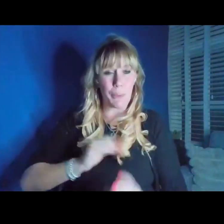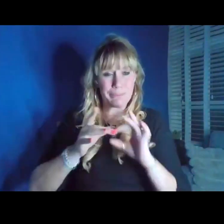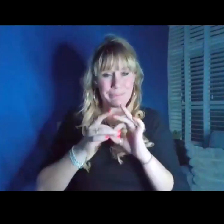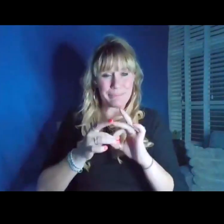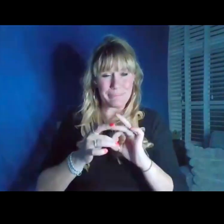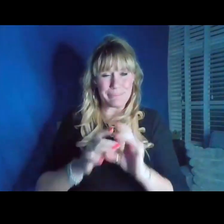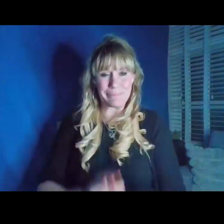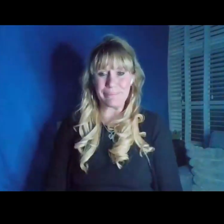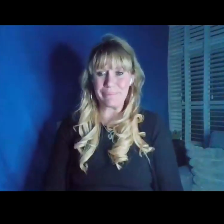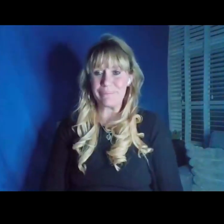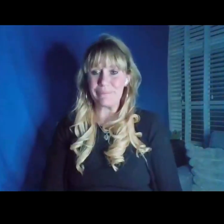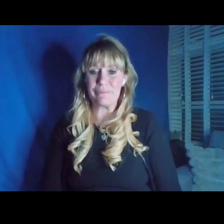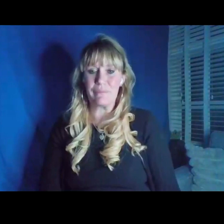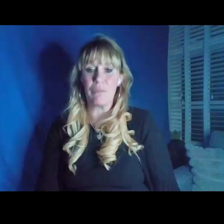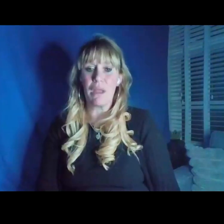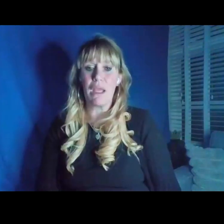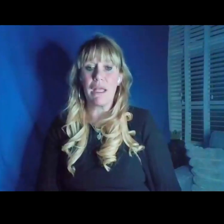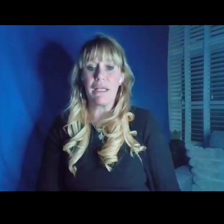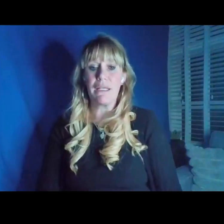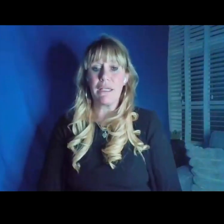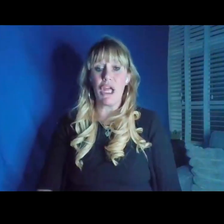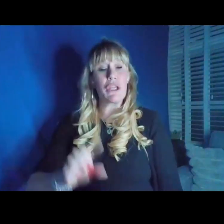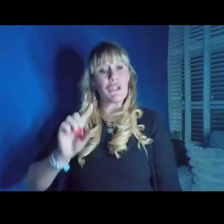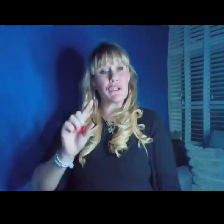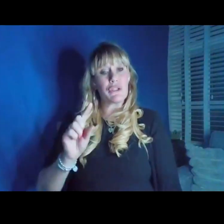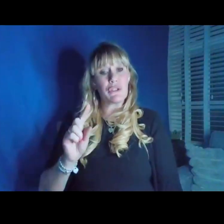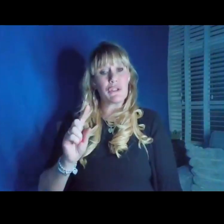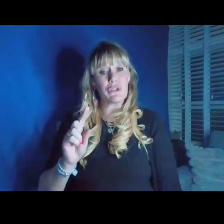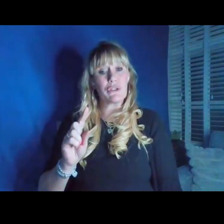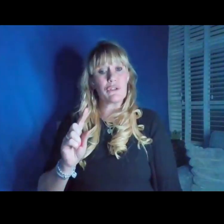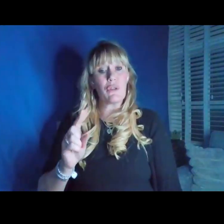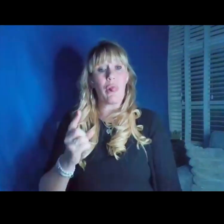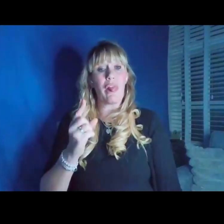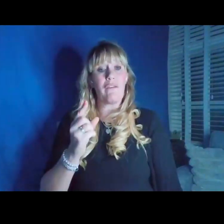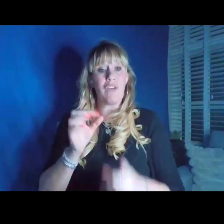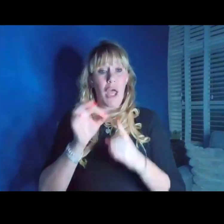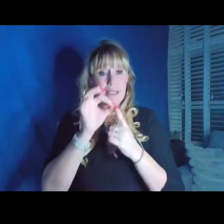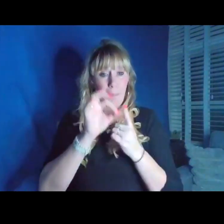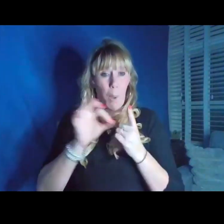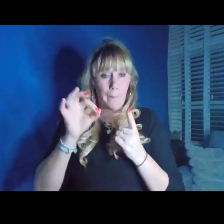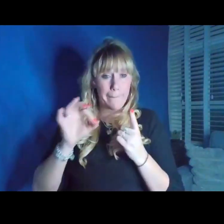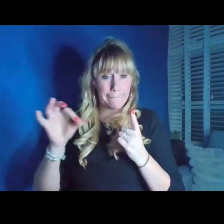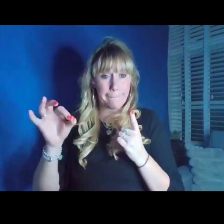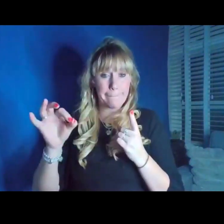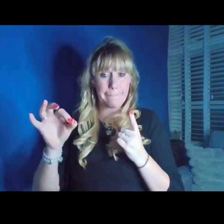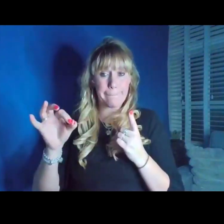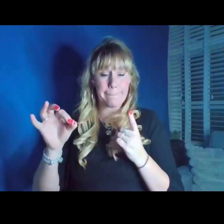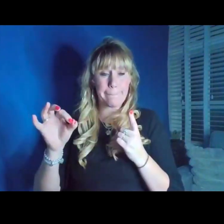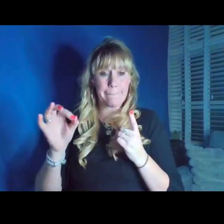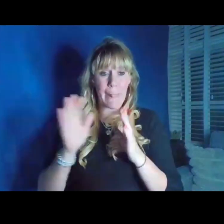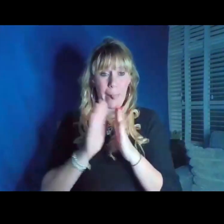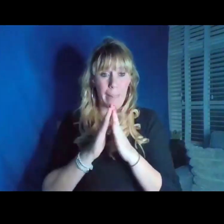So the first poem which is in the book but I have